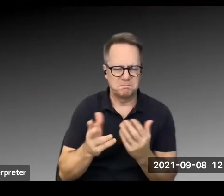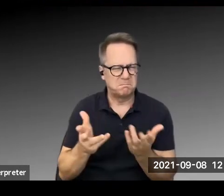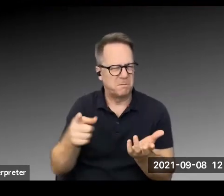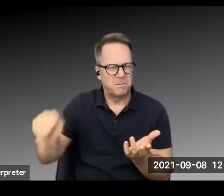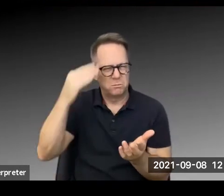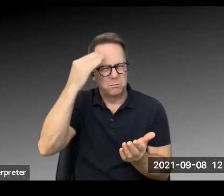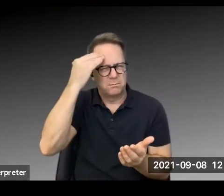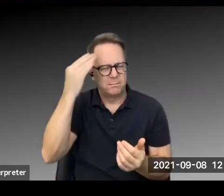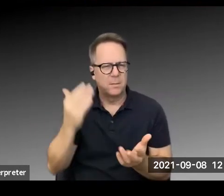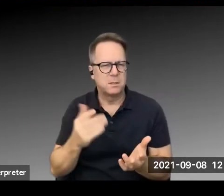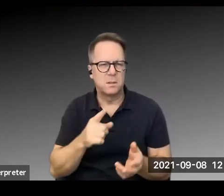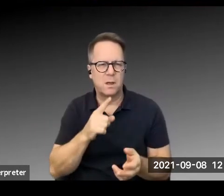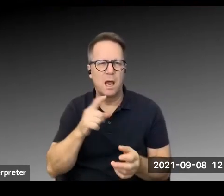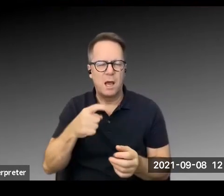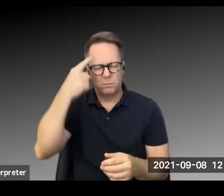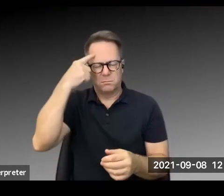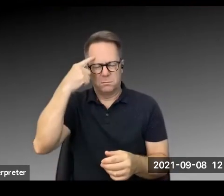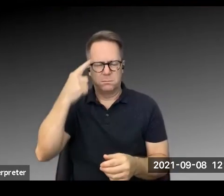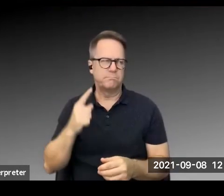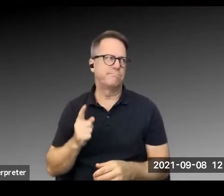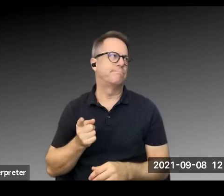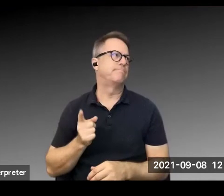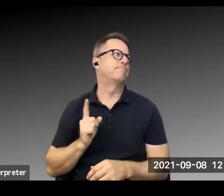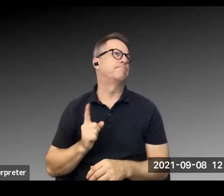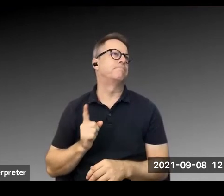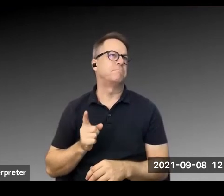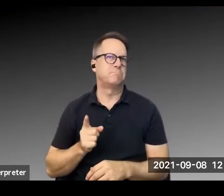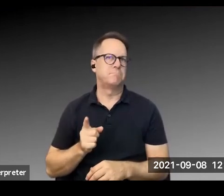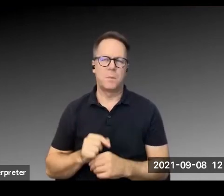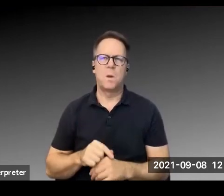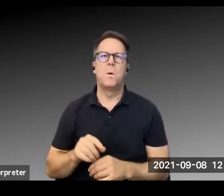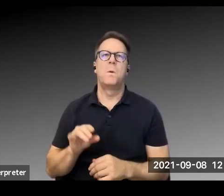check that none of us, operate outside of capital.